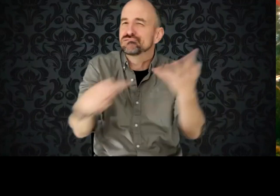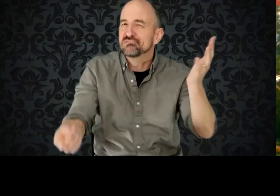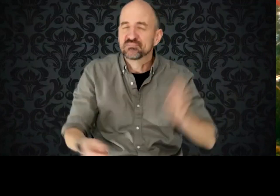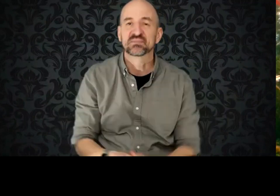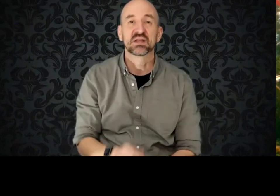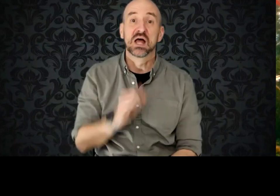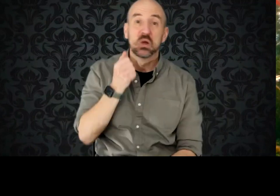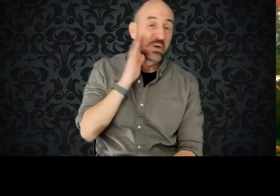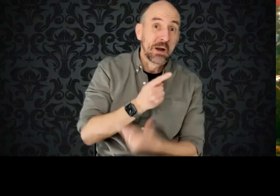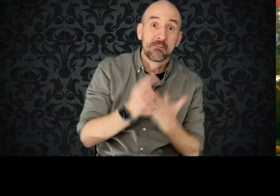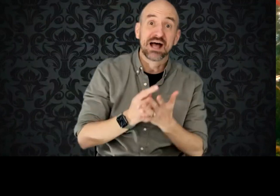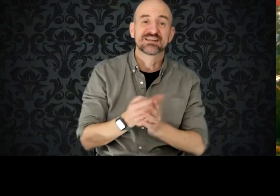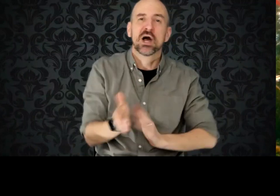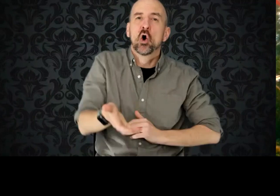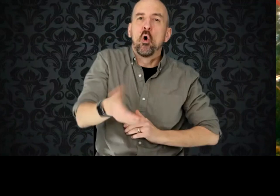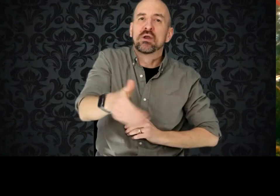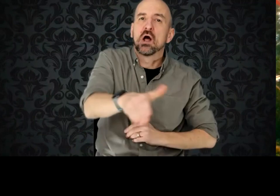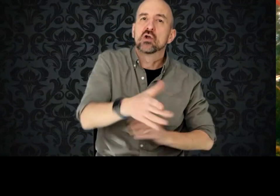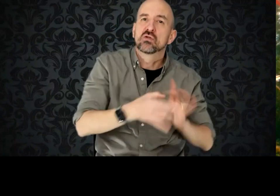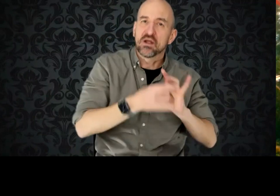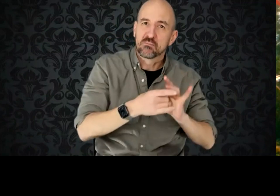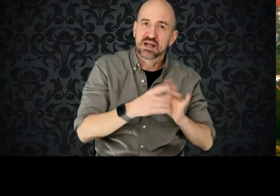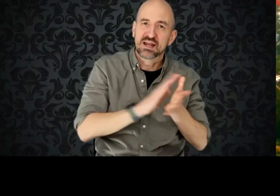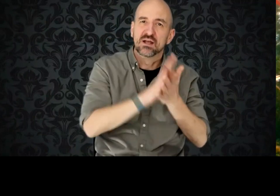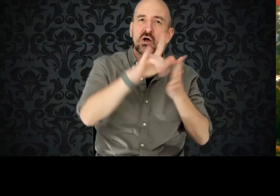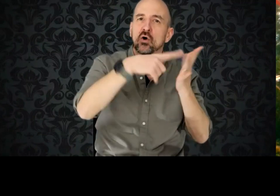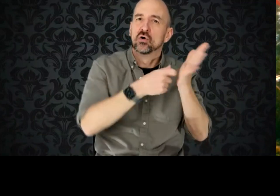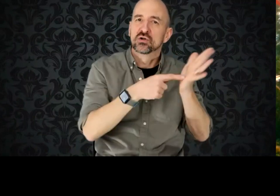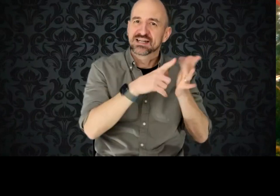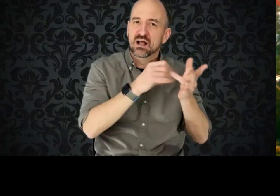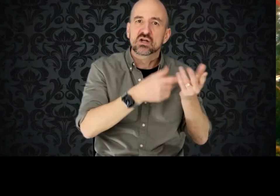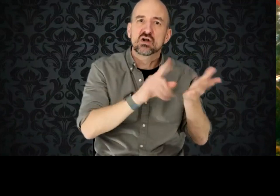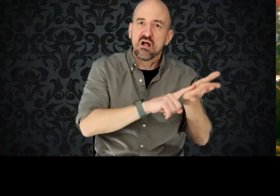festive little green Christmas tree. We are absolutely delighted that you have joined us